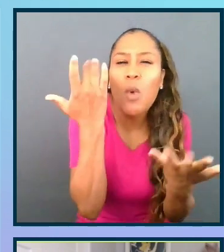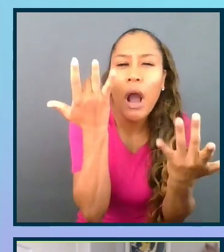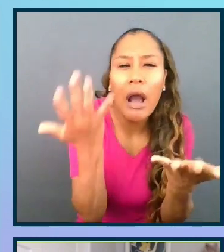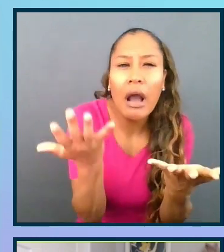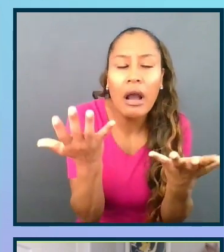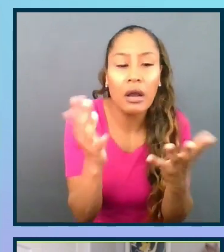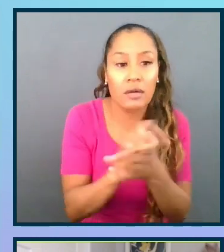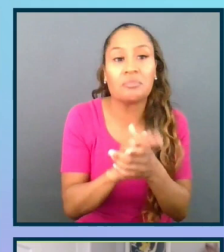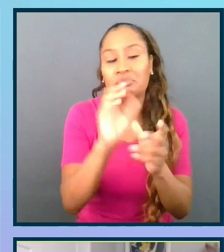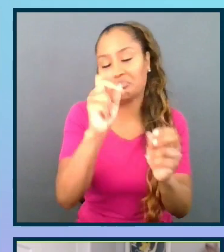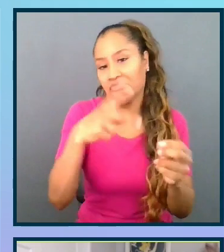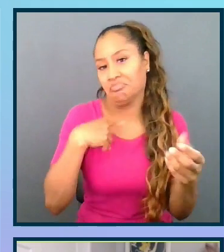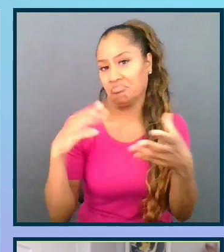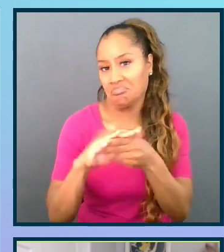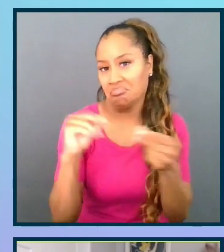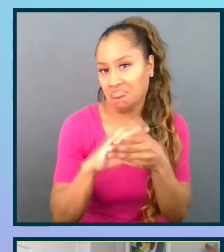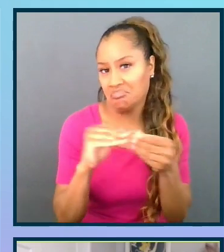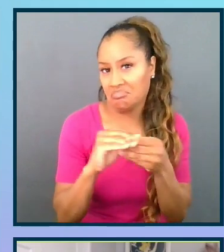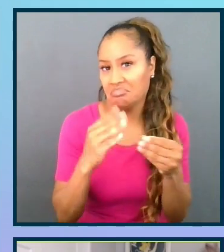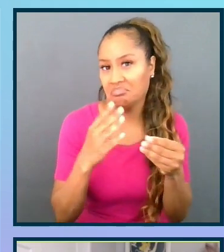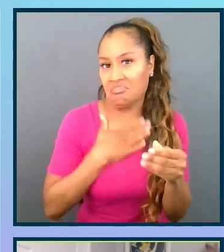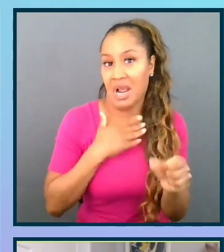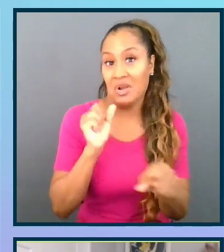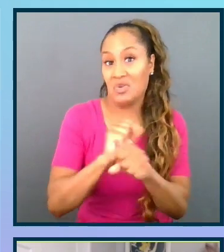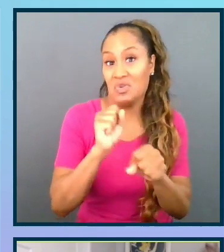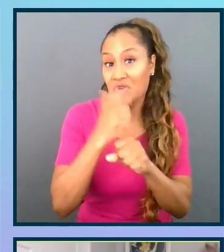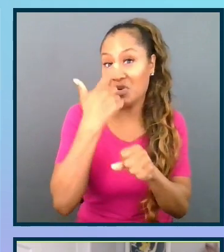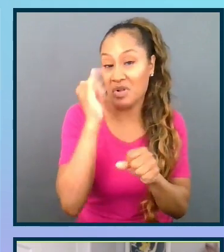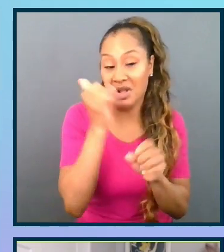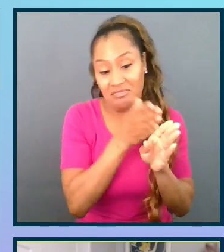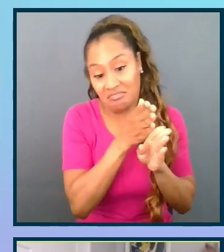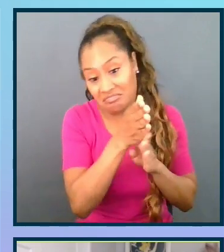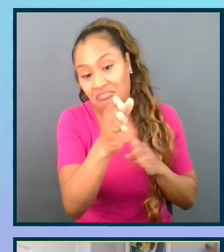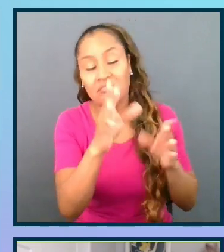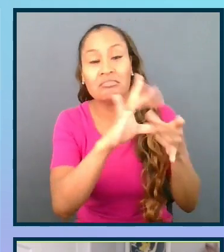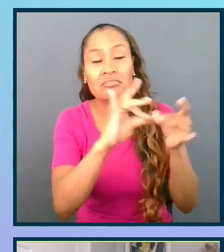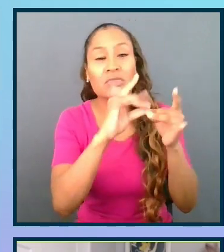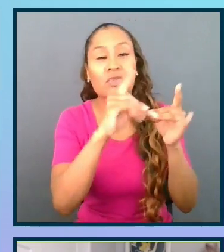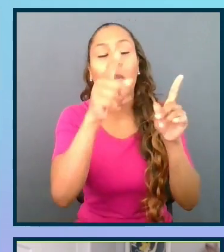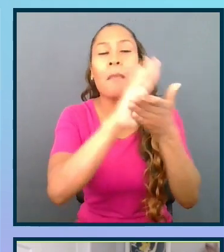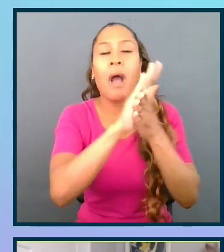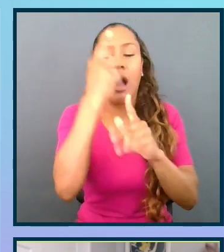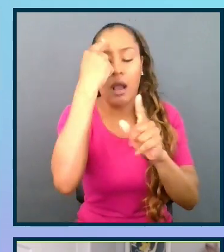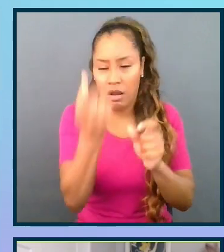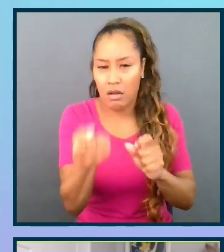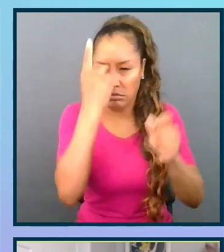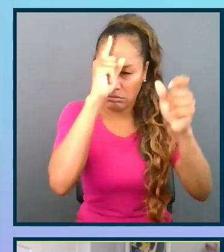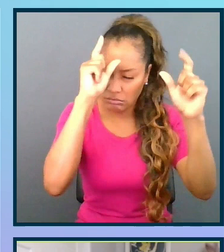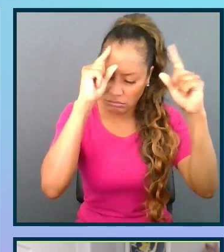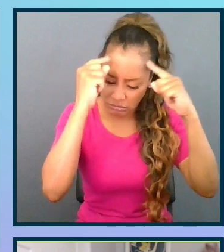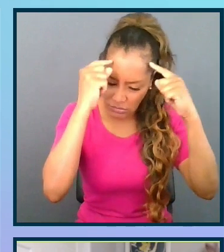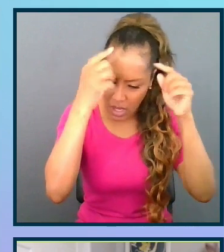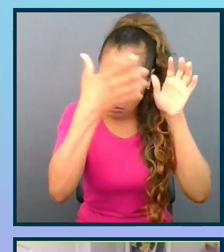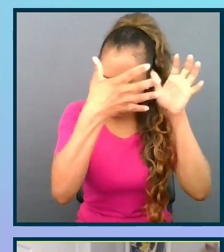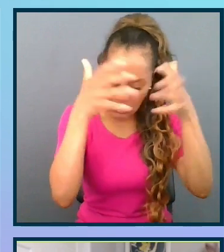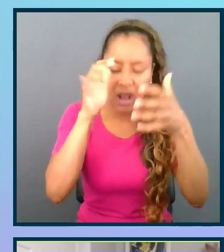Well, I'll mention a little bit about my career here and frame that story in terms of my personal experience.